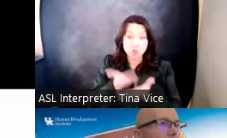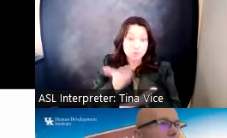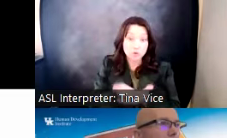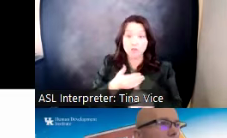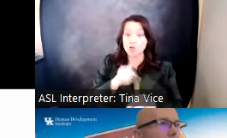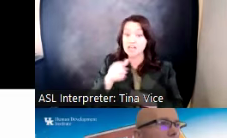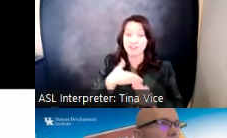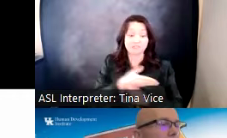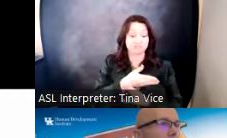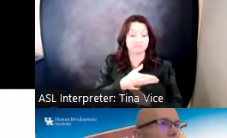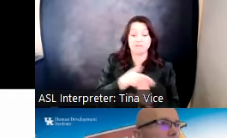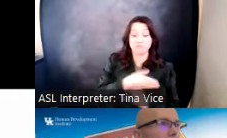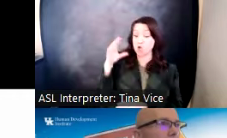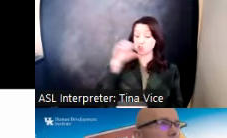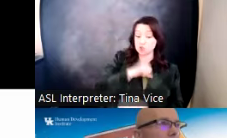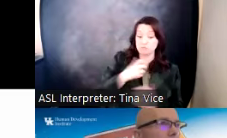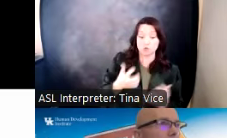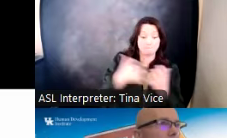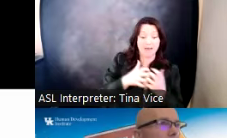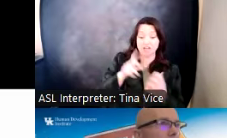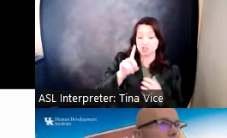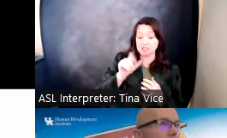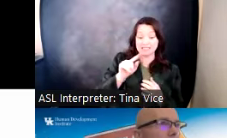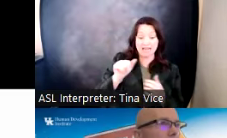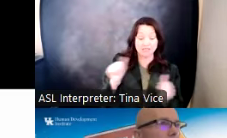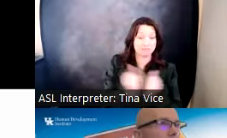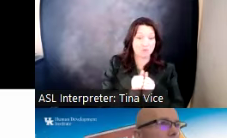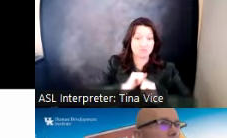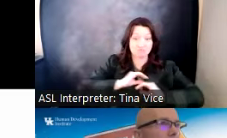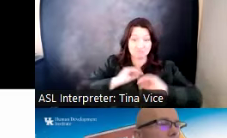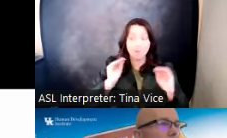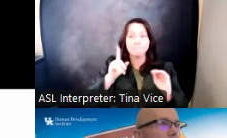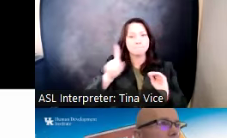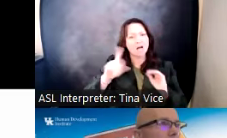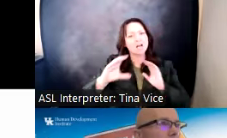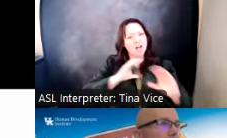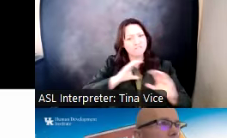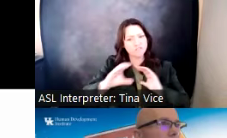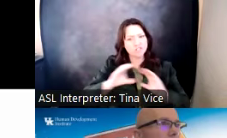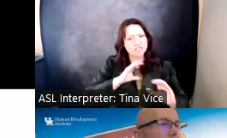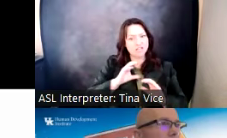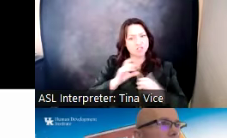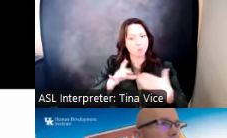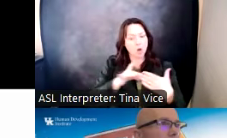I was trying to match the data to. Um but instead the conversations were led by the participants themselves and it